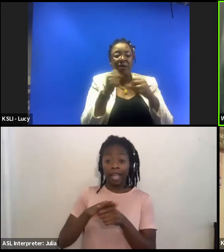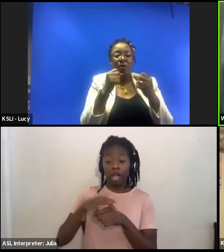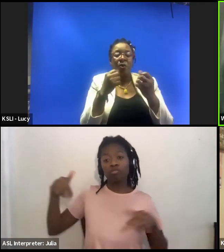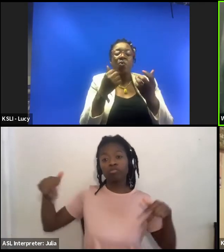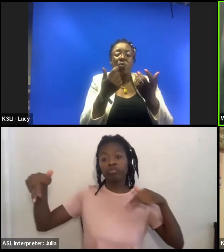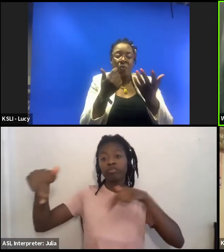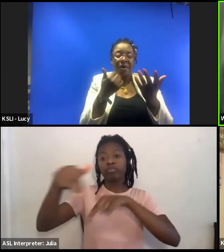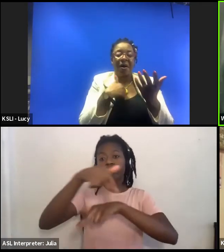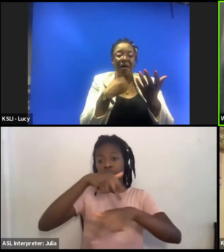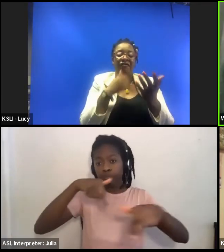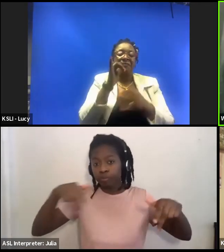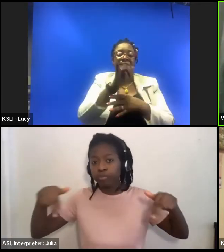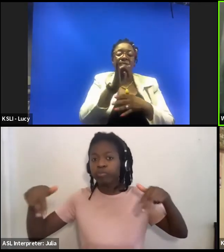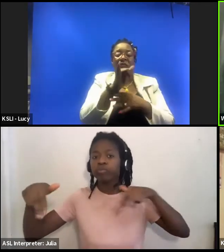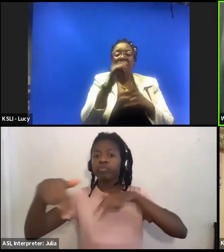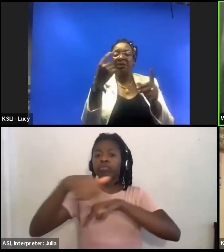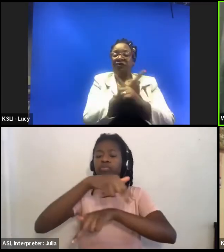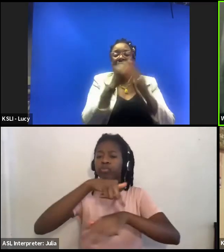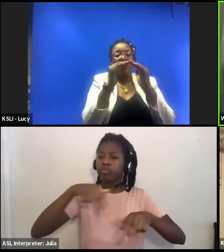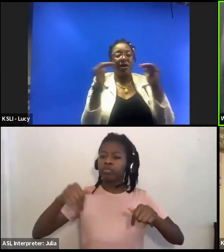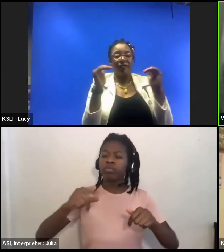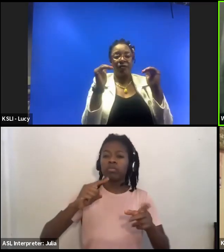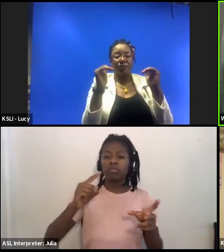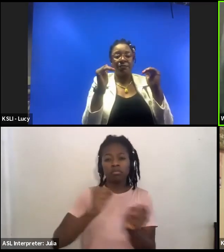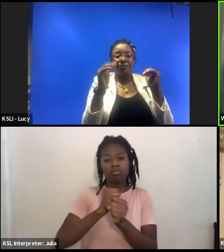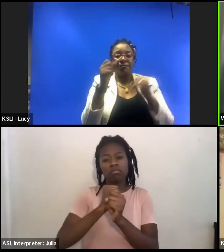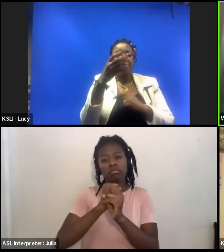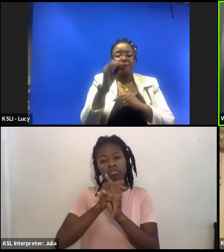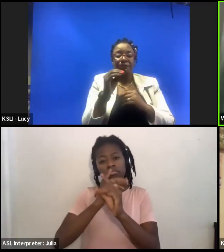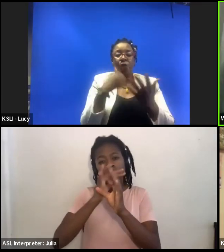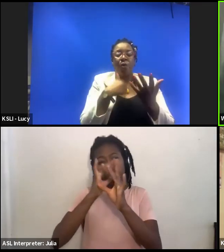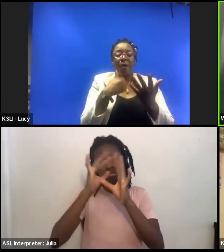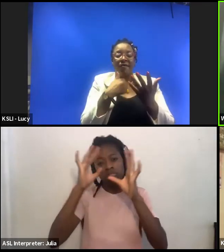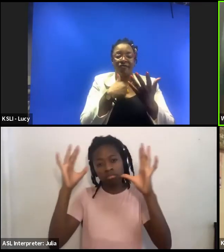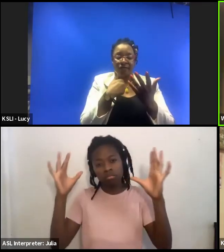and we literally envision ourselves leaving the day behind